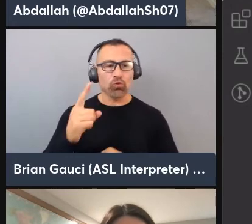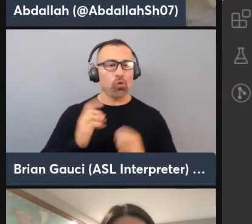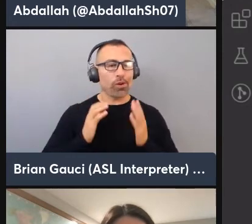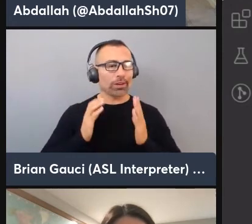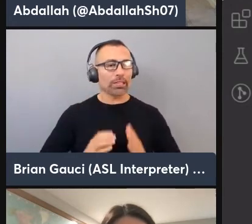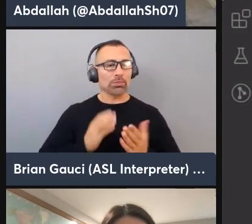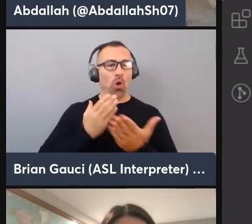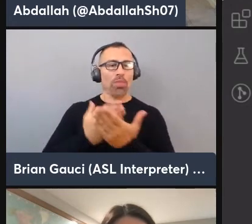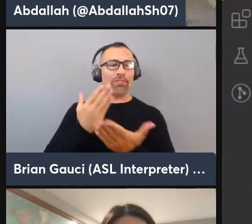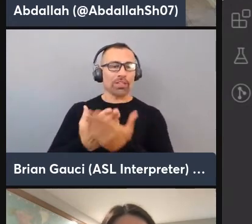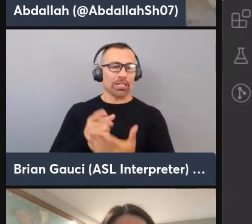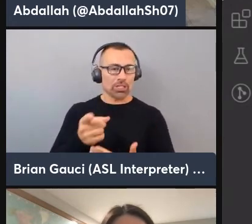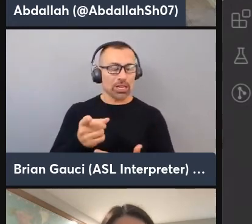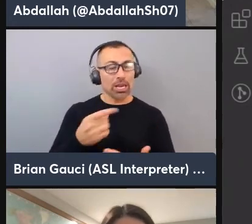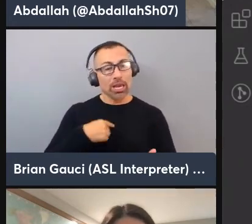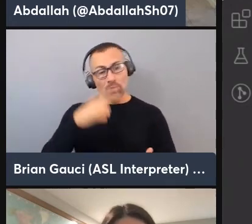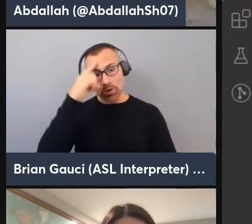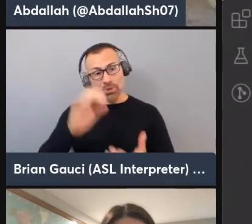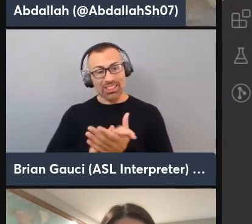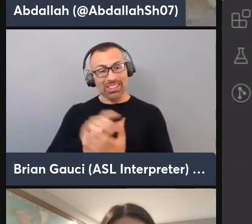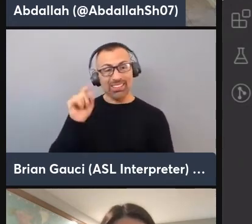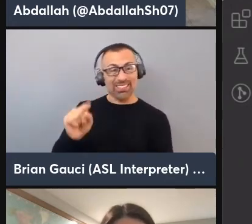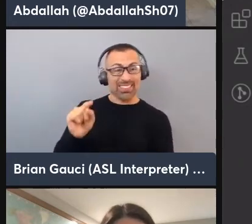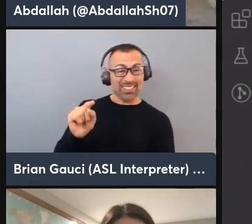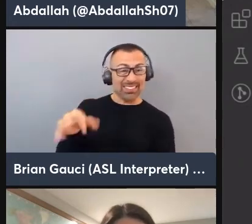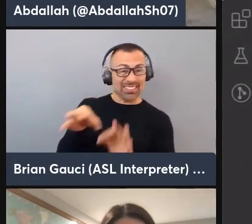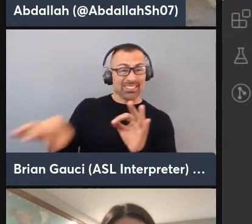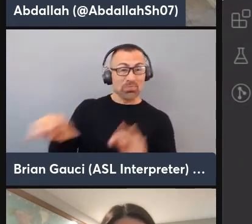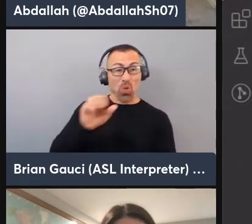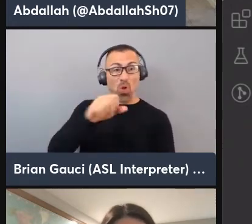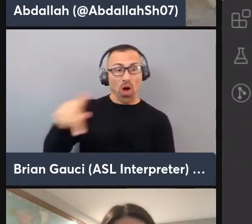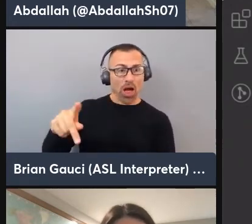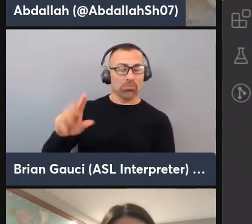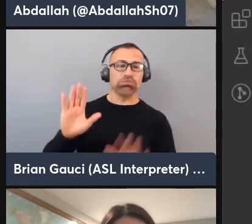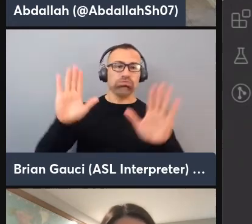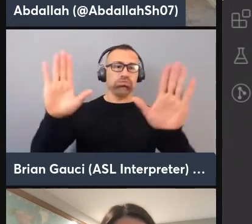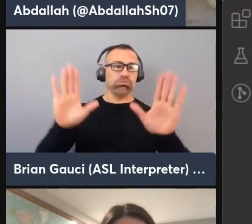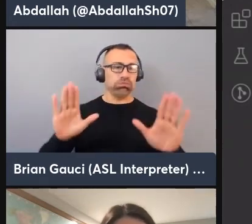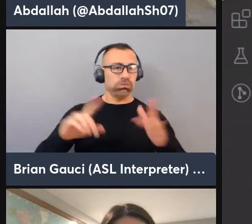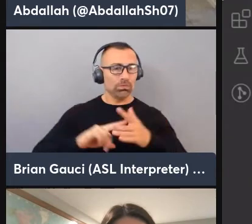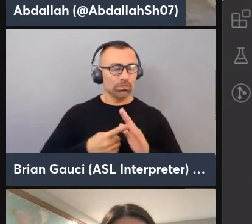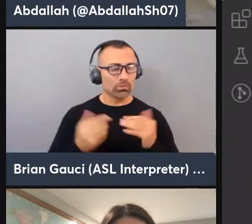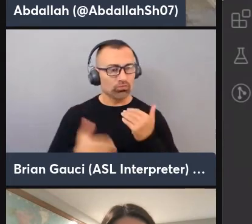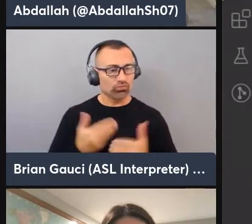is a great thing to really get you started, If you wanna just really get a place,